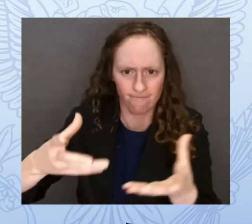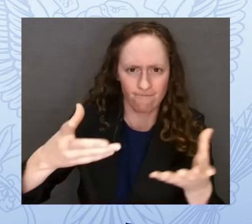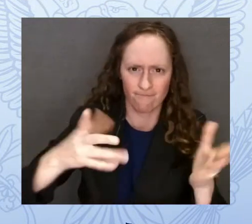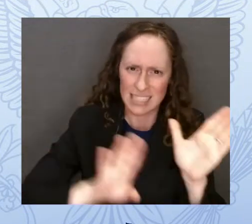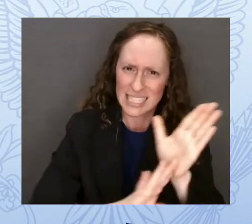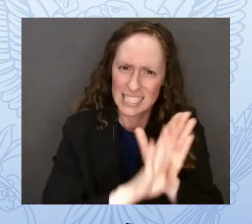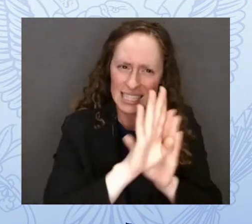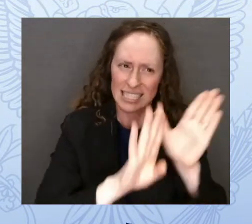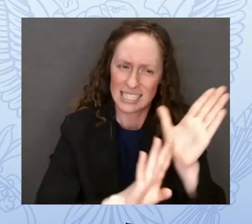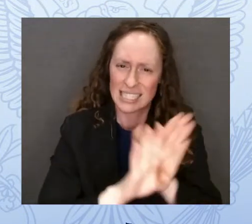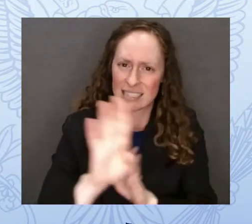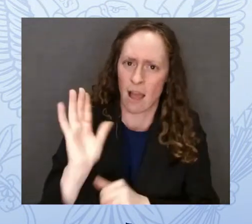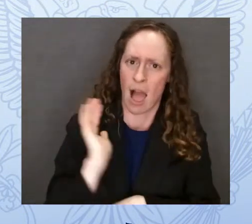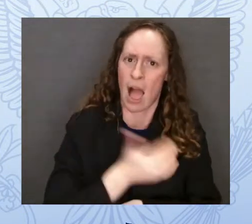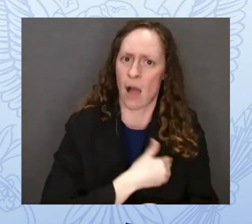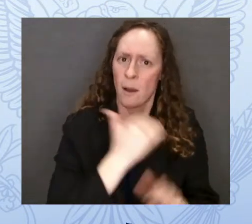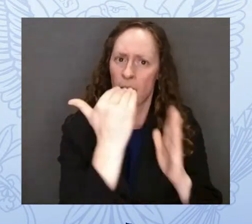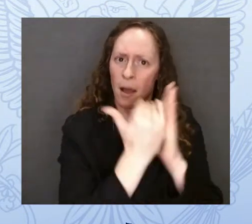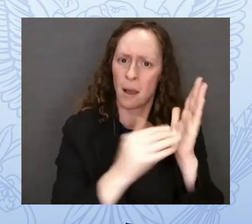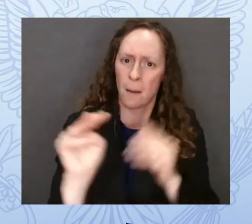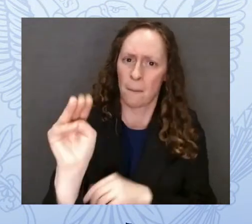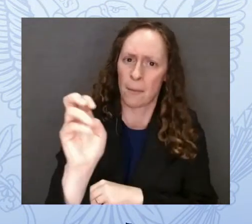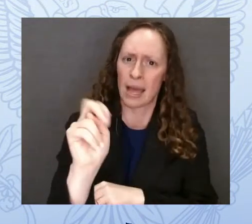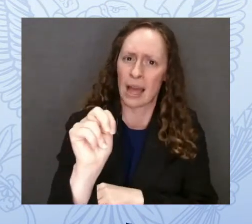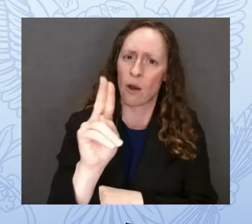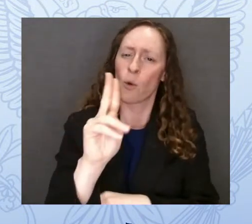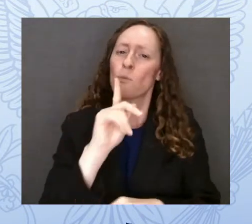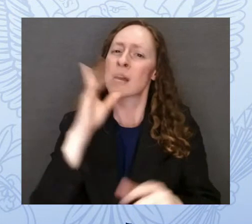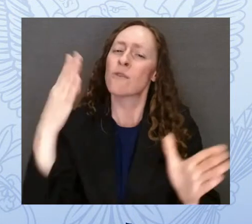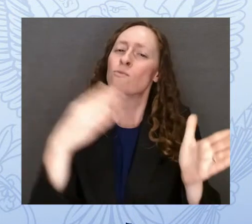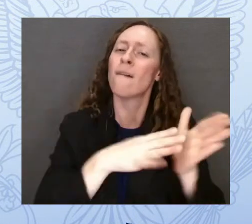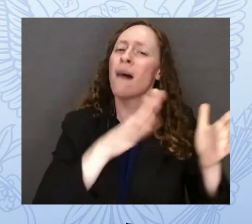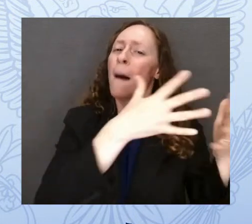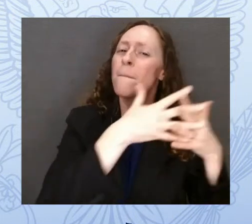Also then seasoned with Indian elements and flavors.